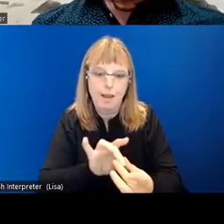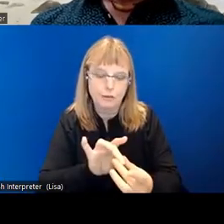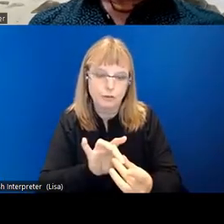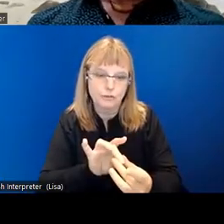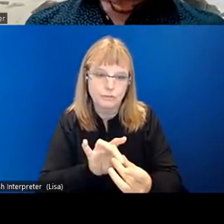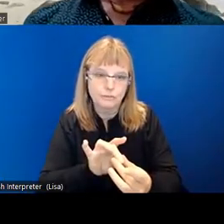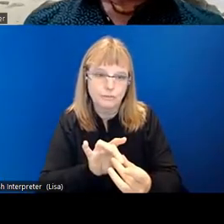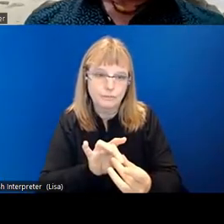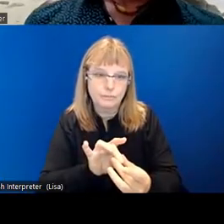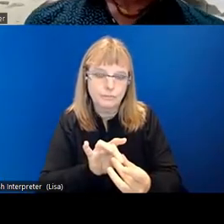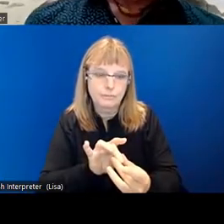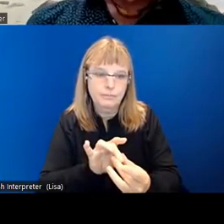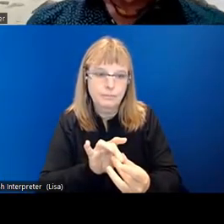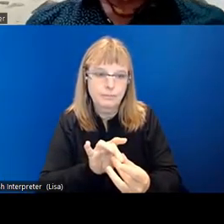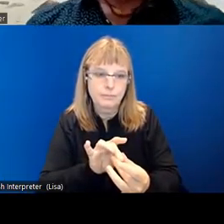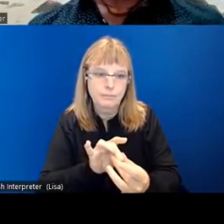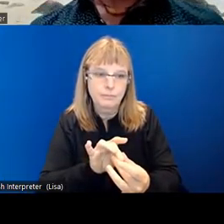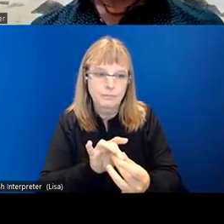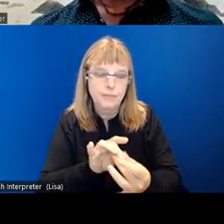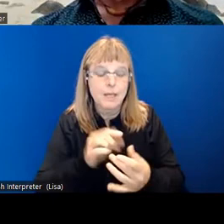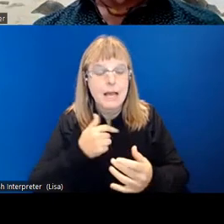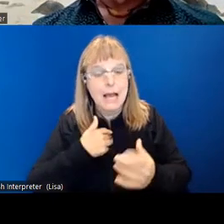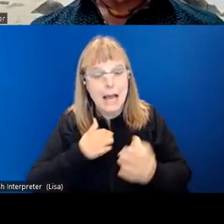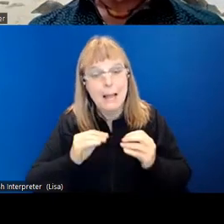I mean, I am more likely to respond